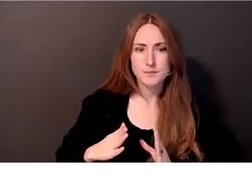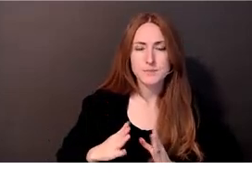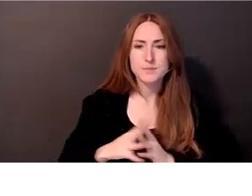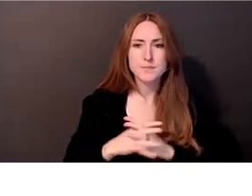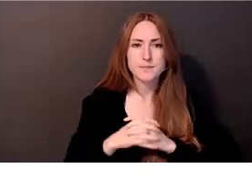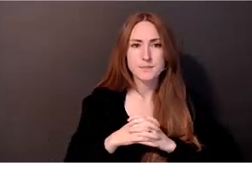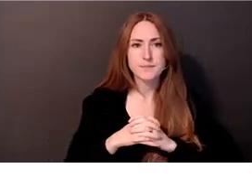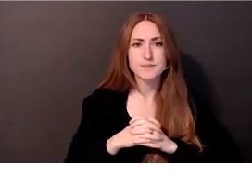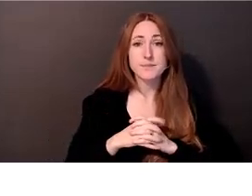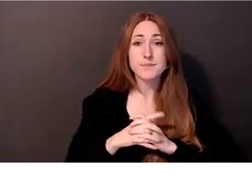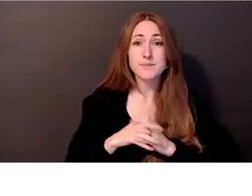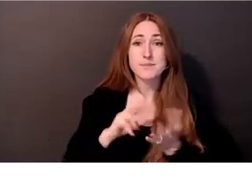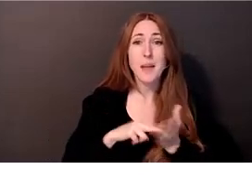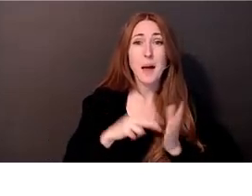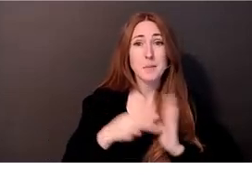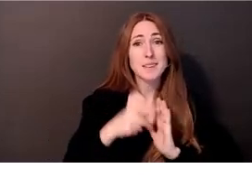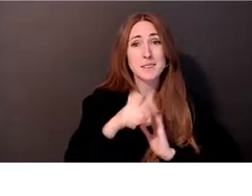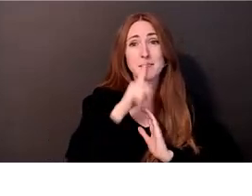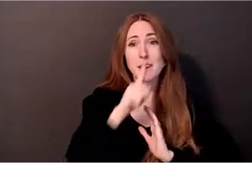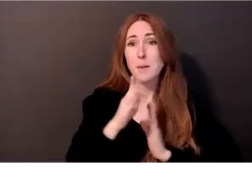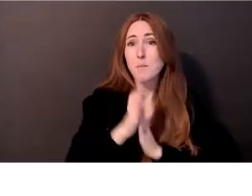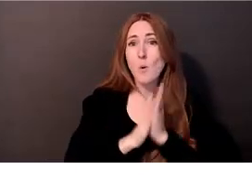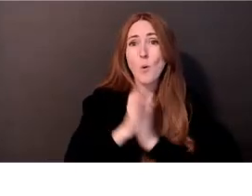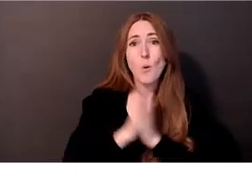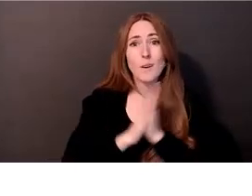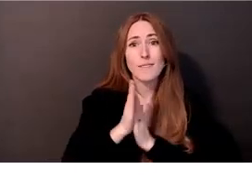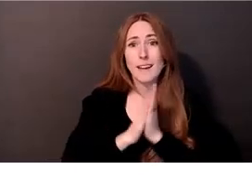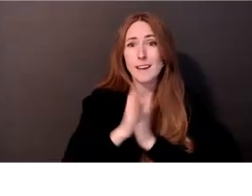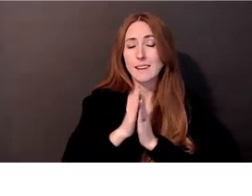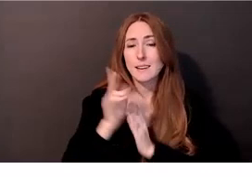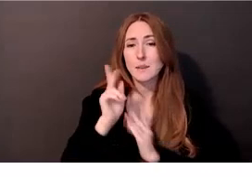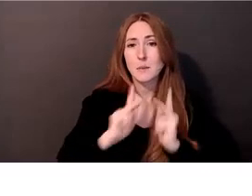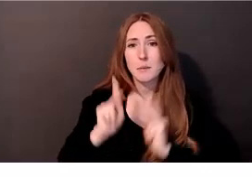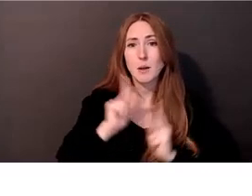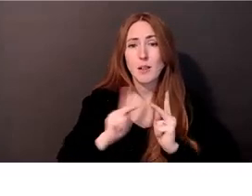They are one really have this type of interpersonal skills